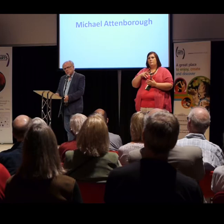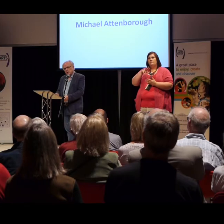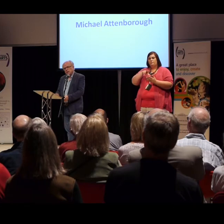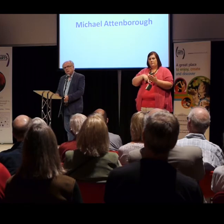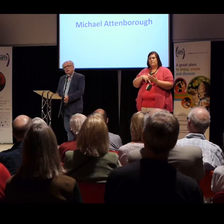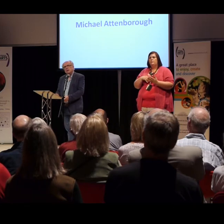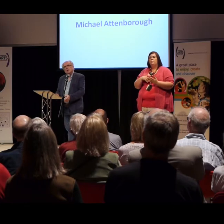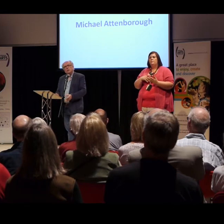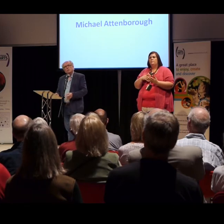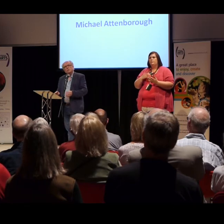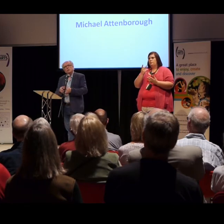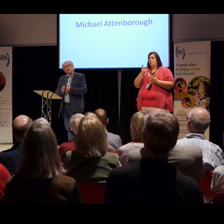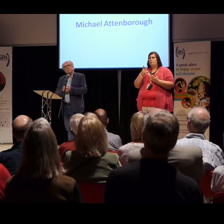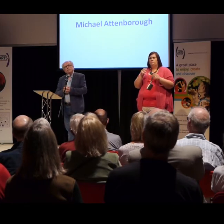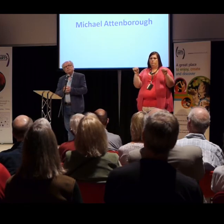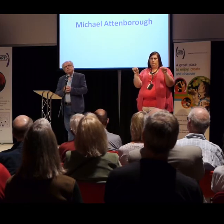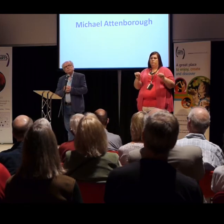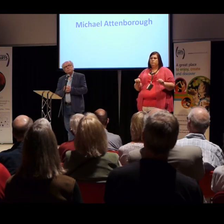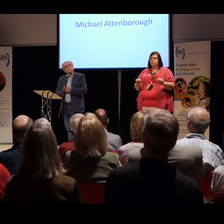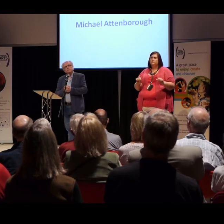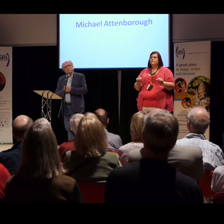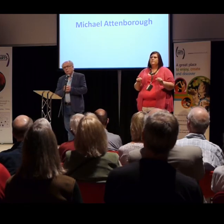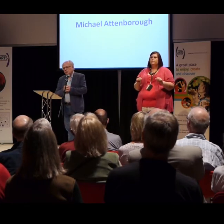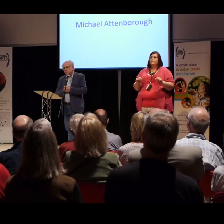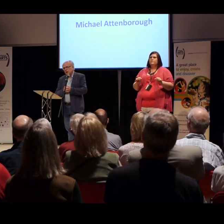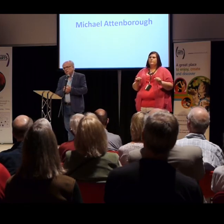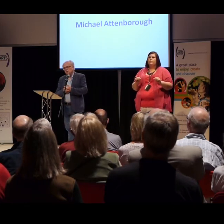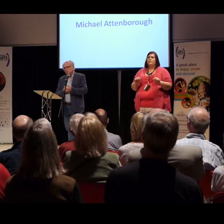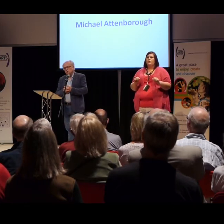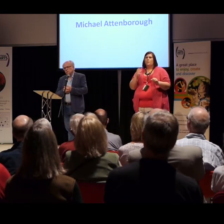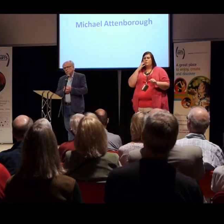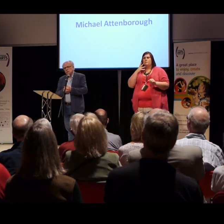When he was appointed to the House of Lords